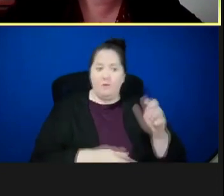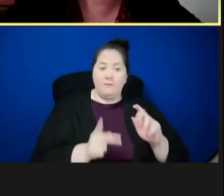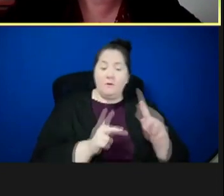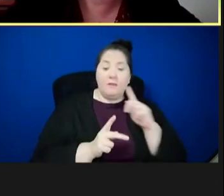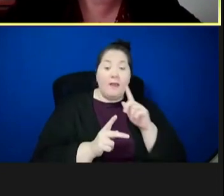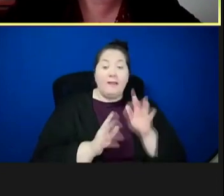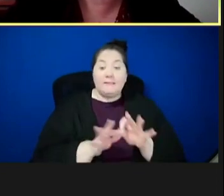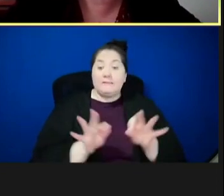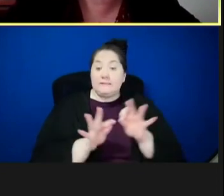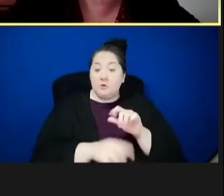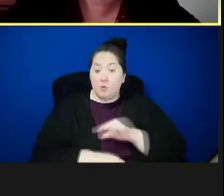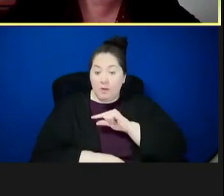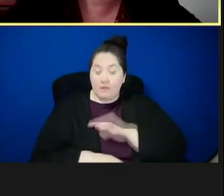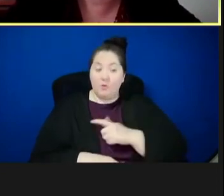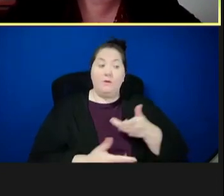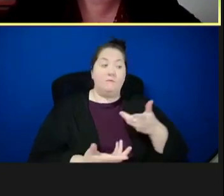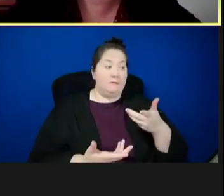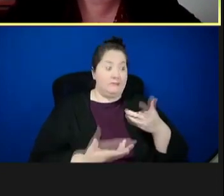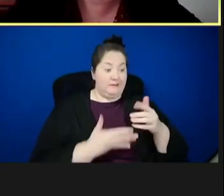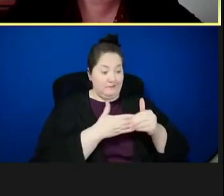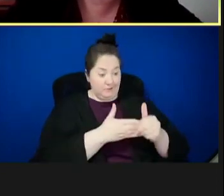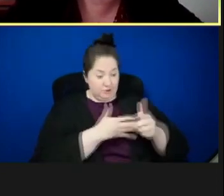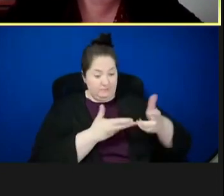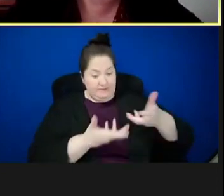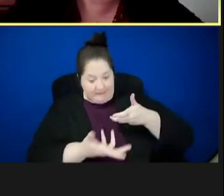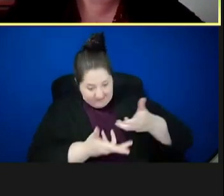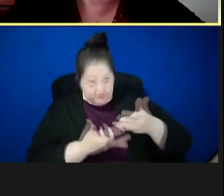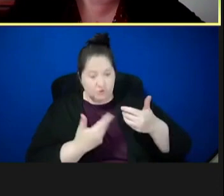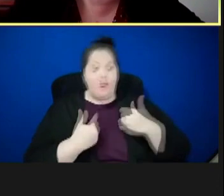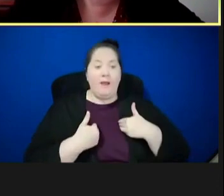Where you have engaged leadership, you have success in a quality improvement pilot.